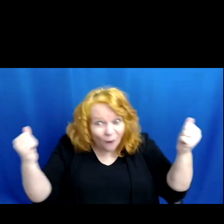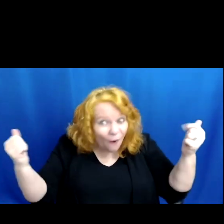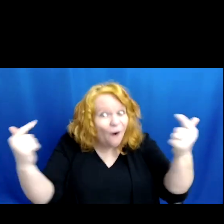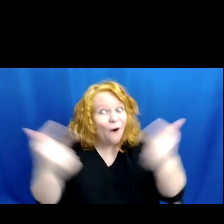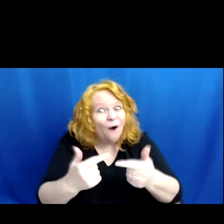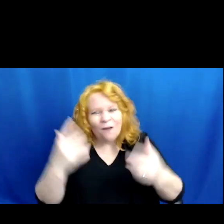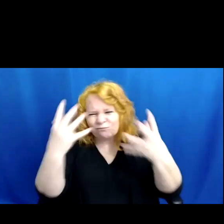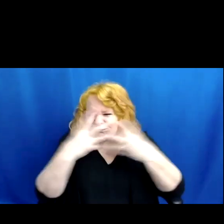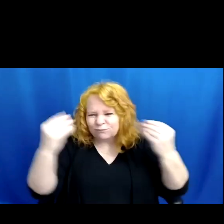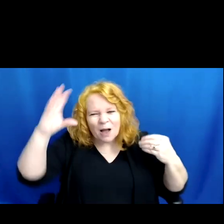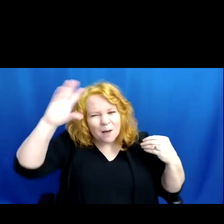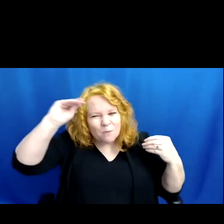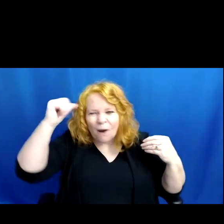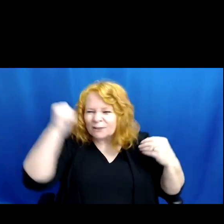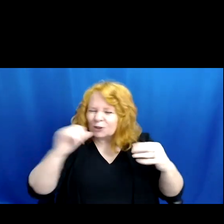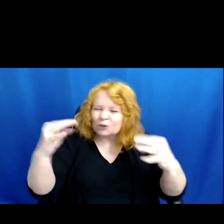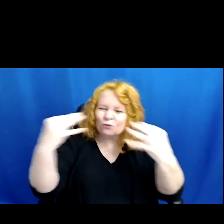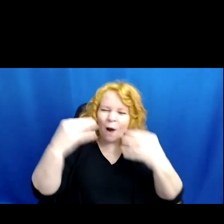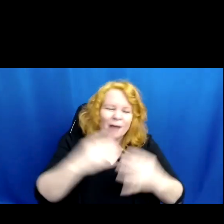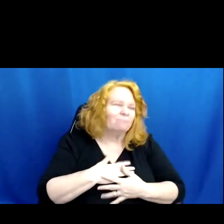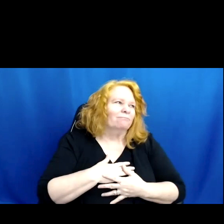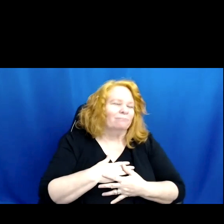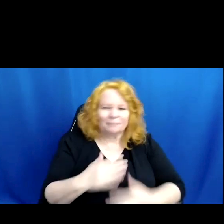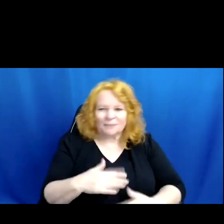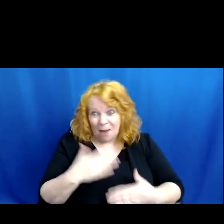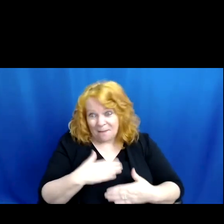It's a real honor to have you all with us.